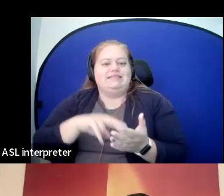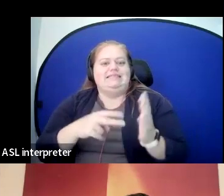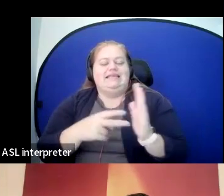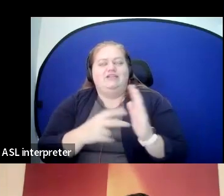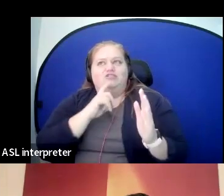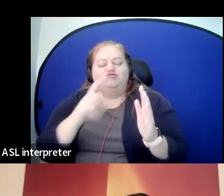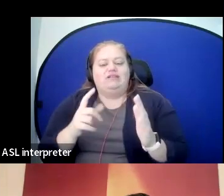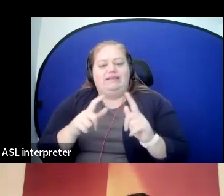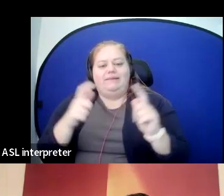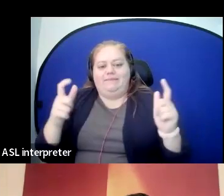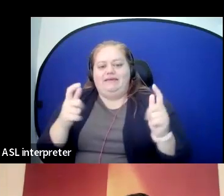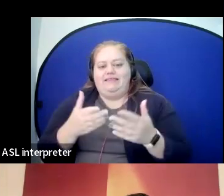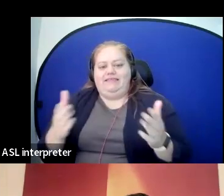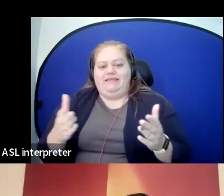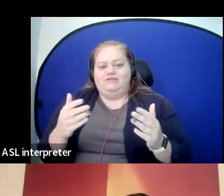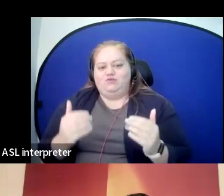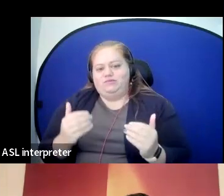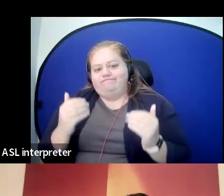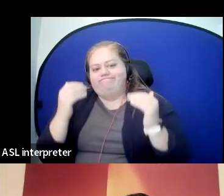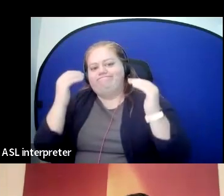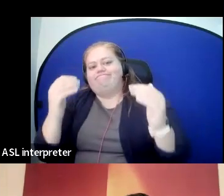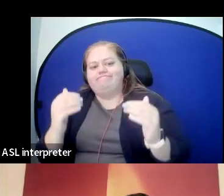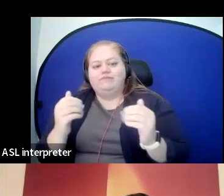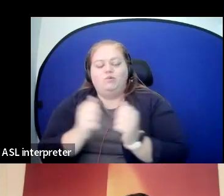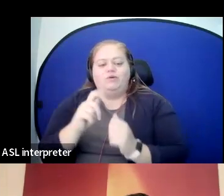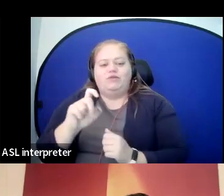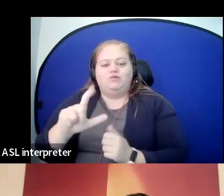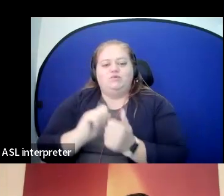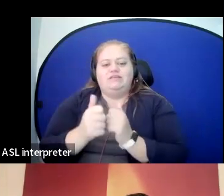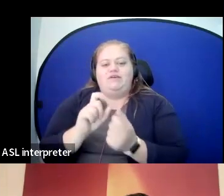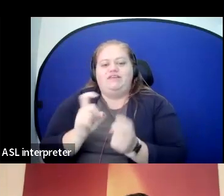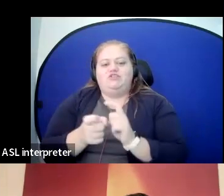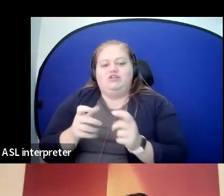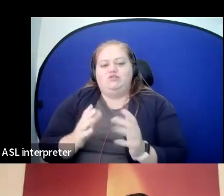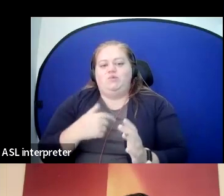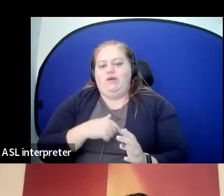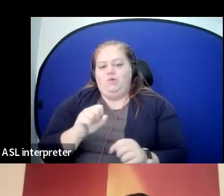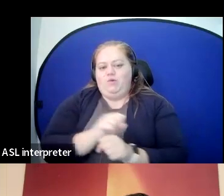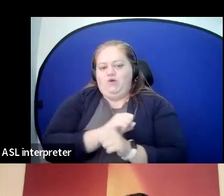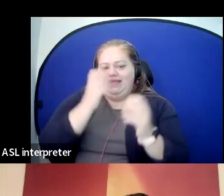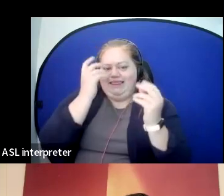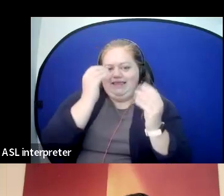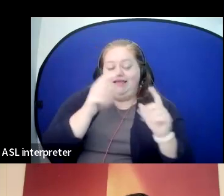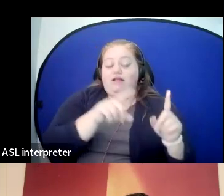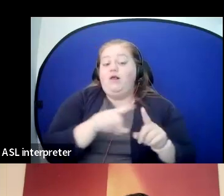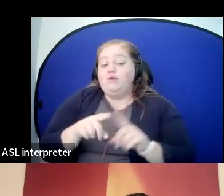to move forward in how these tools can change the way we're working. And I think that also kind of connects a little bit